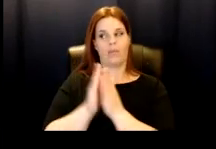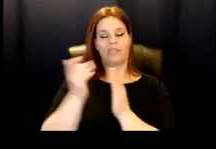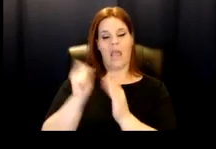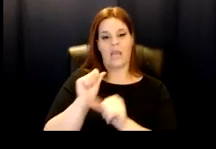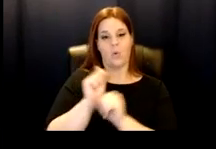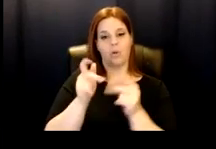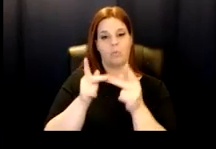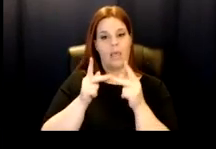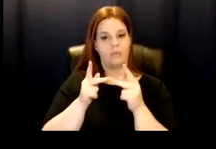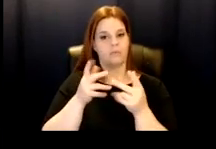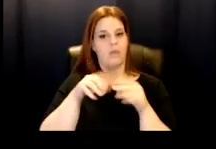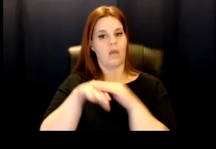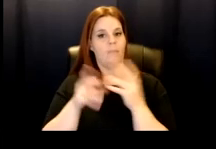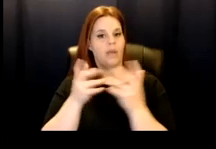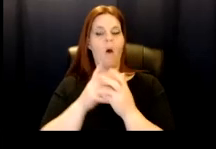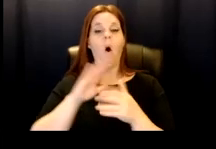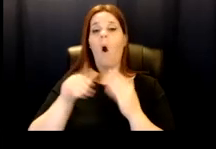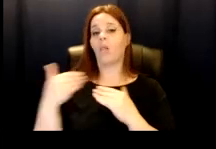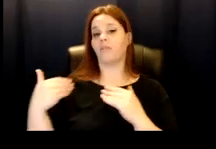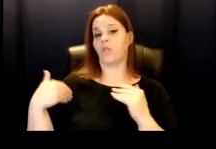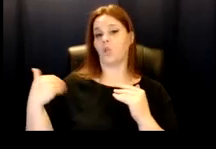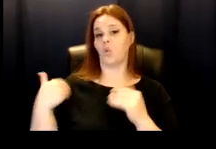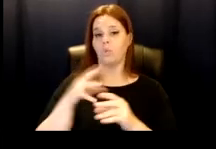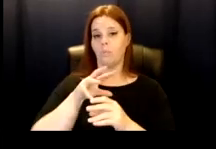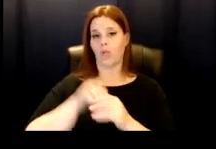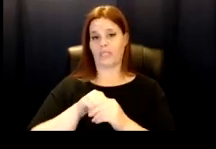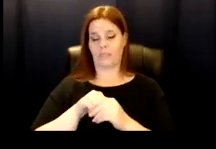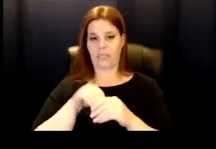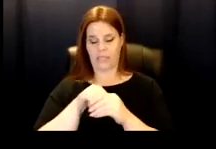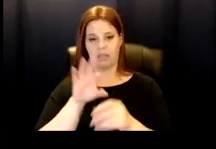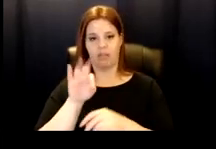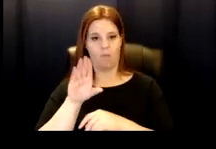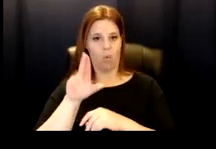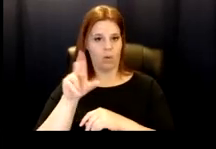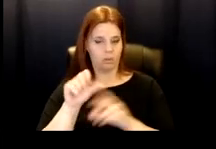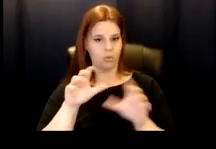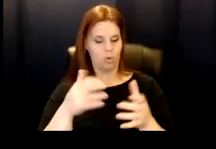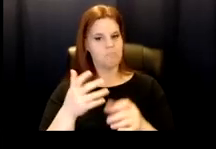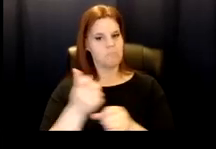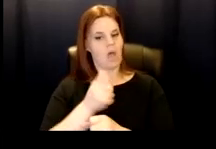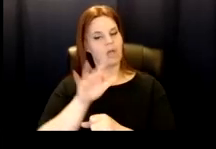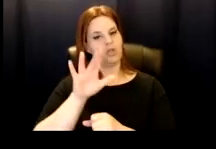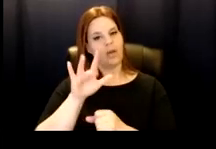accommodations? All of the youth participants in the focus group received a $25 gift card